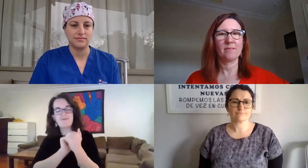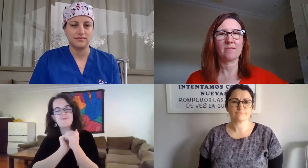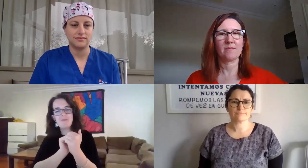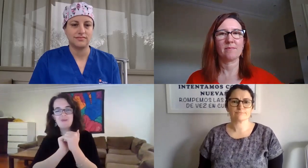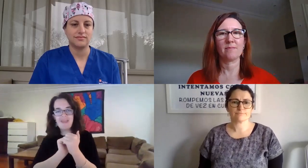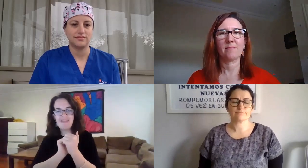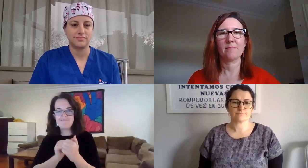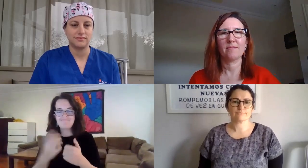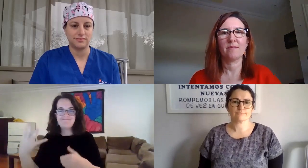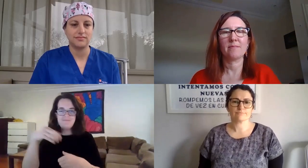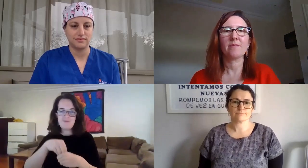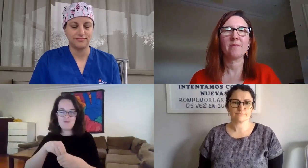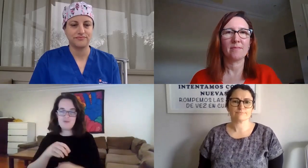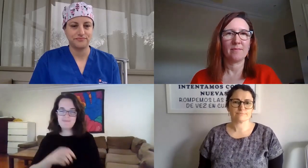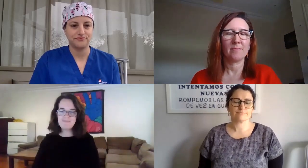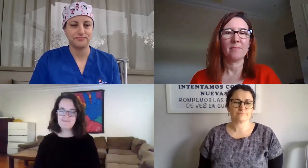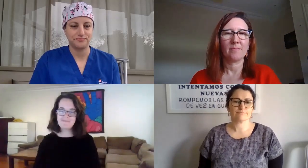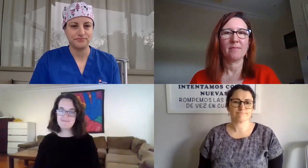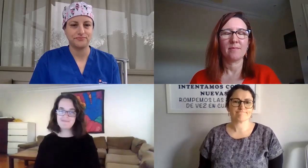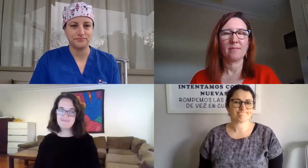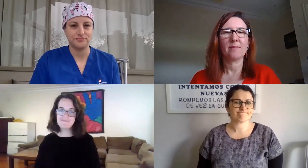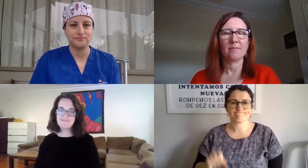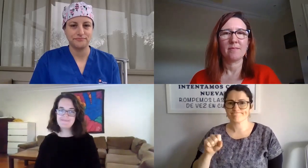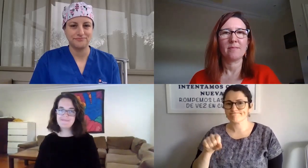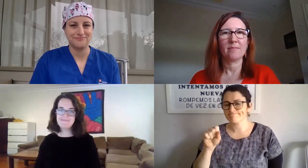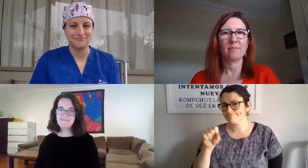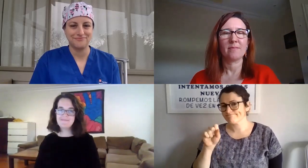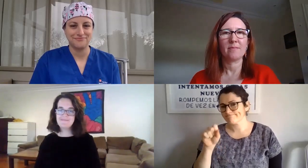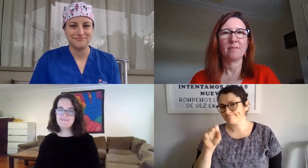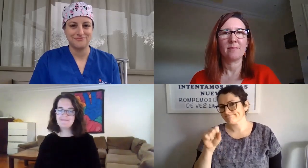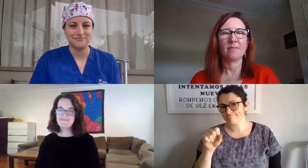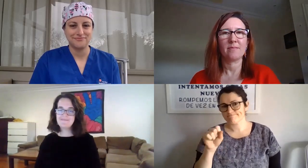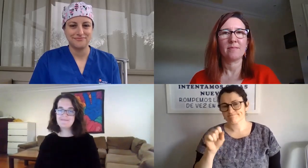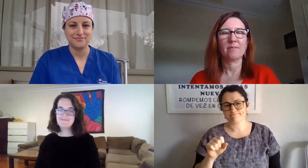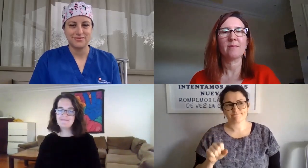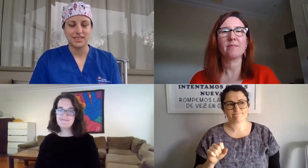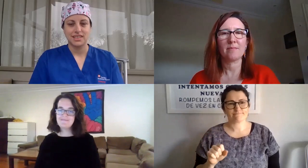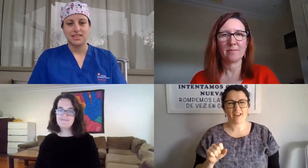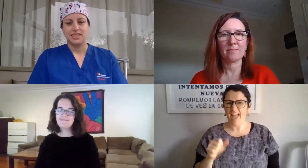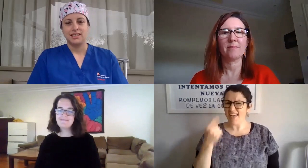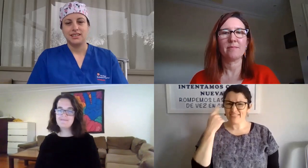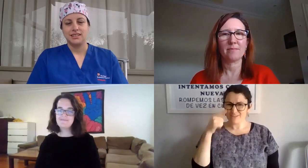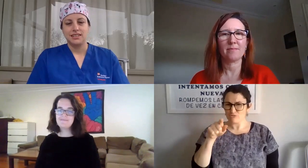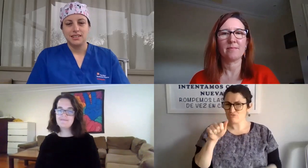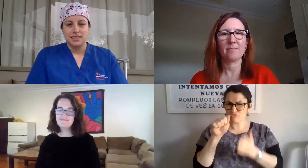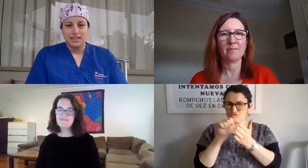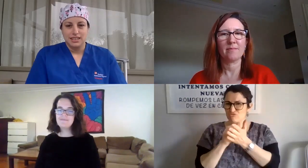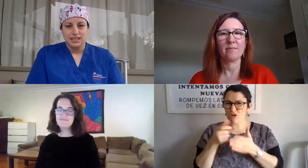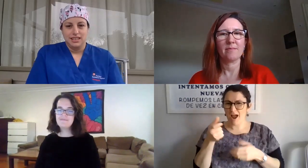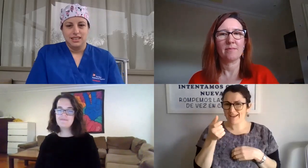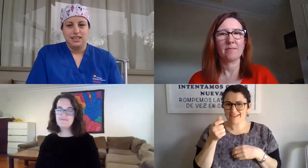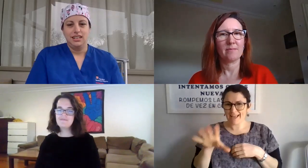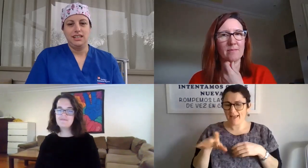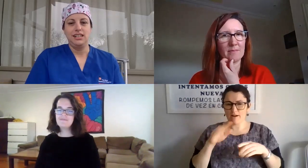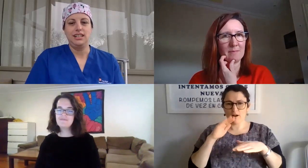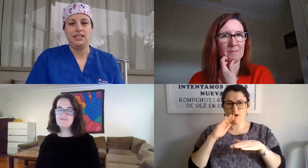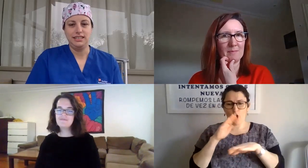writing notes or live captioning, but the key really is to ask that person what they need. I think you're right